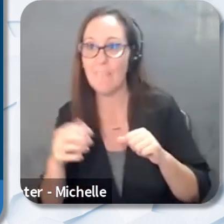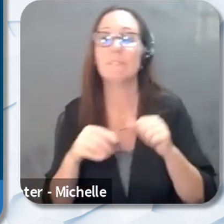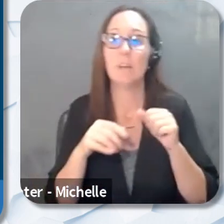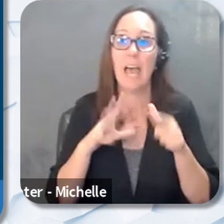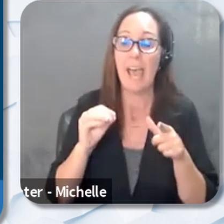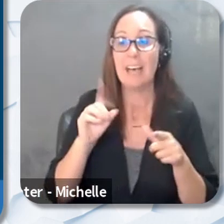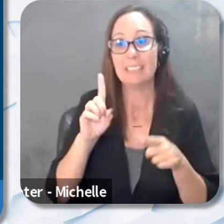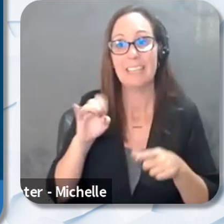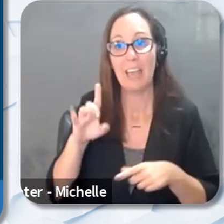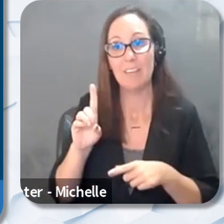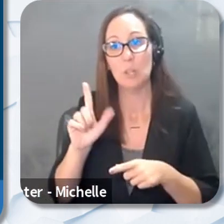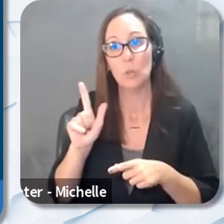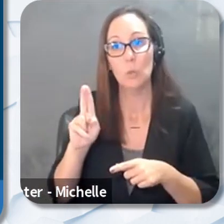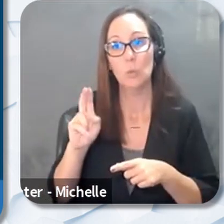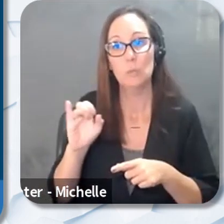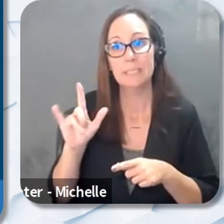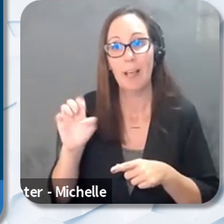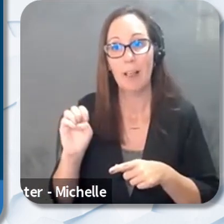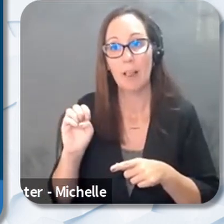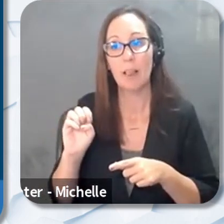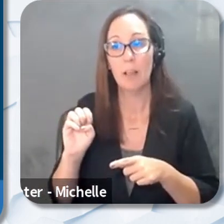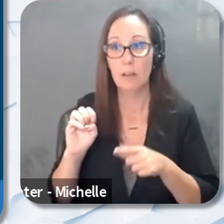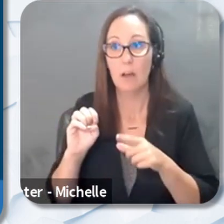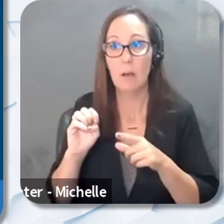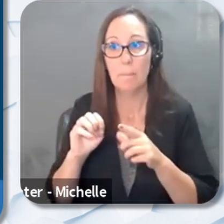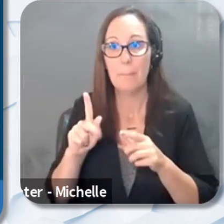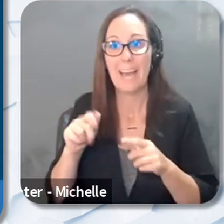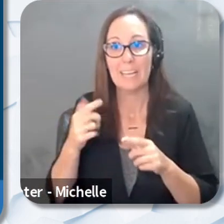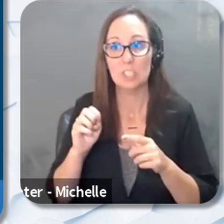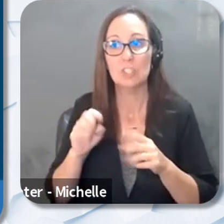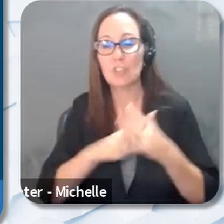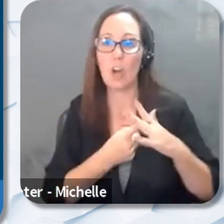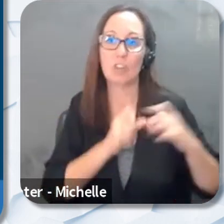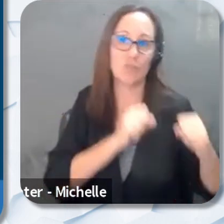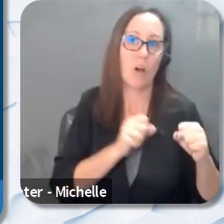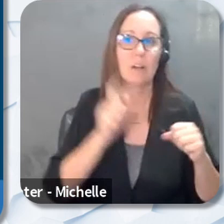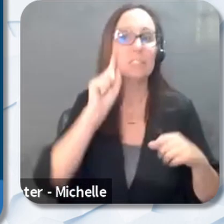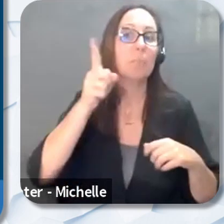lucile Packard foundation started starting smart and strong initiative welcome deanna.